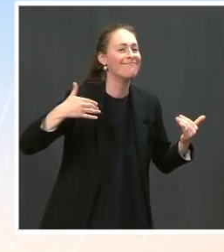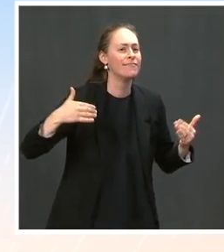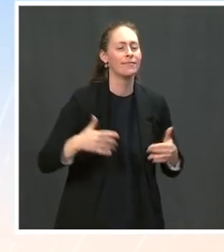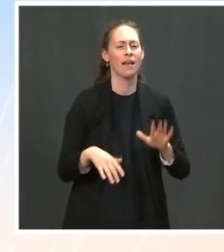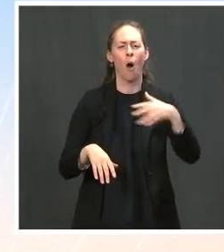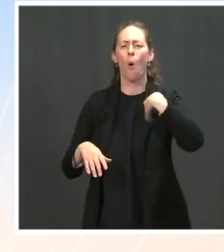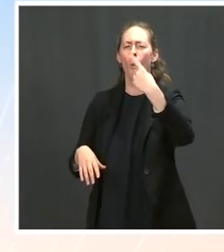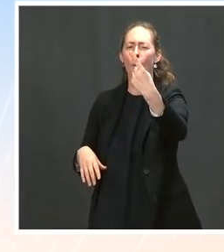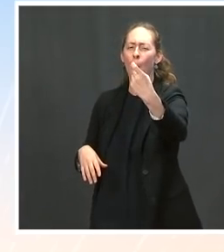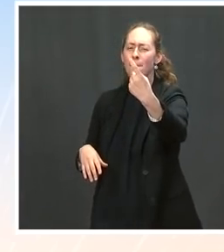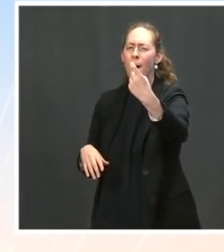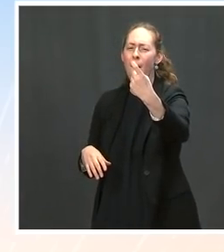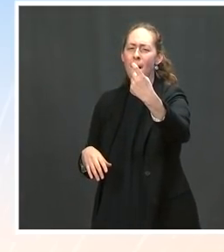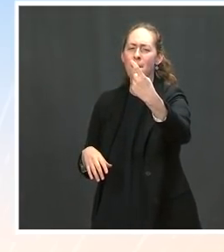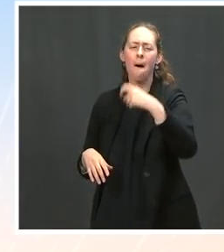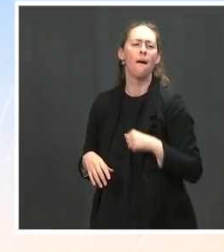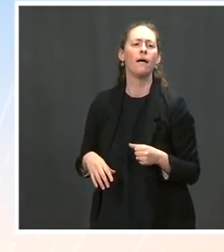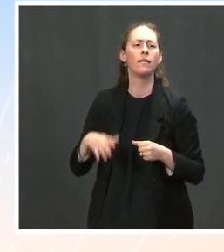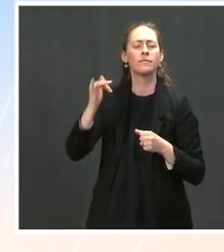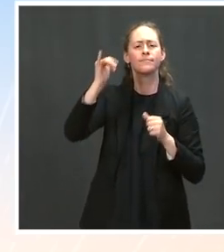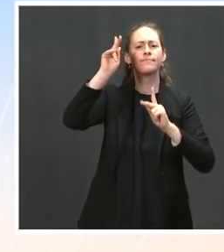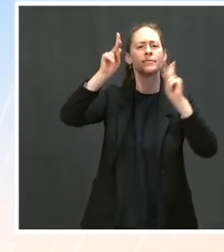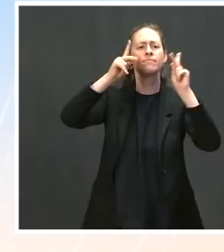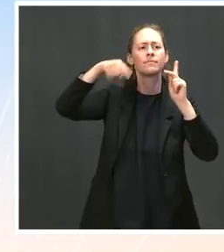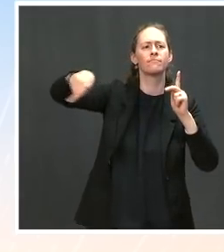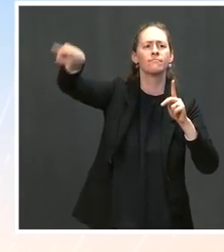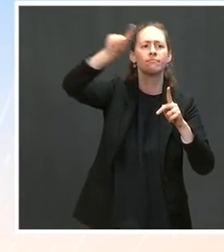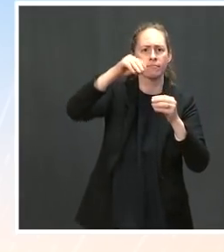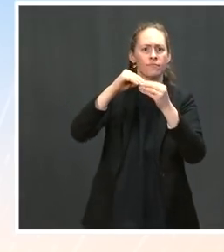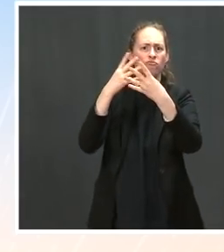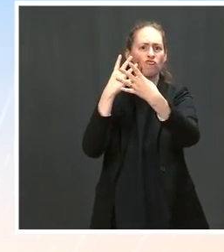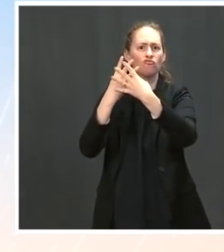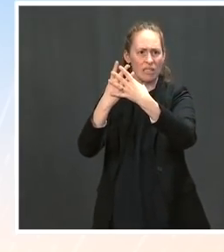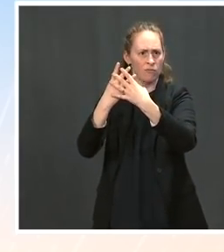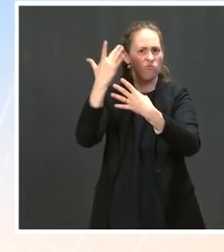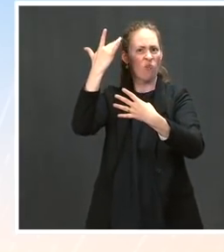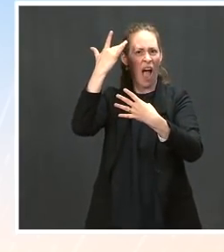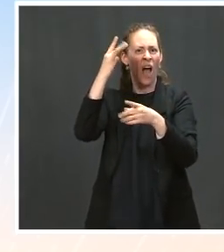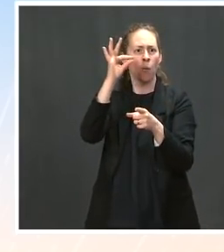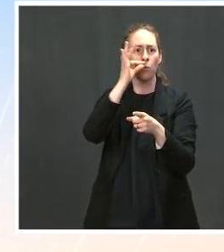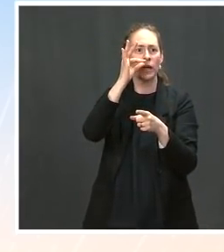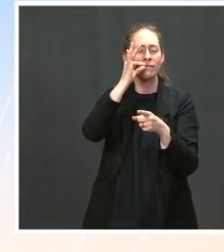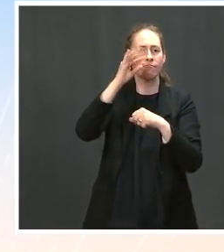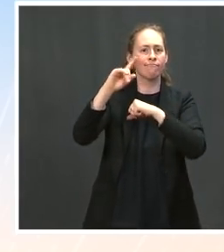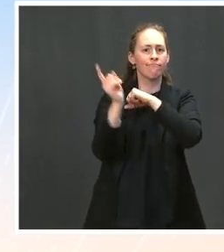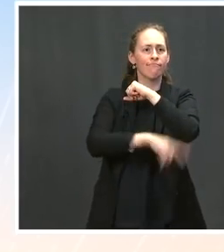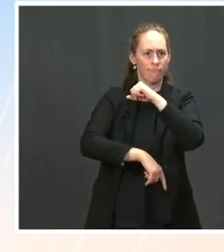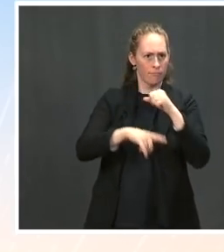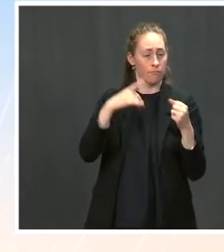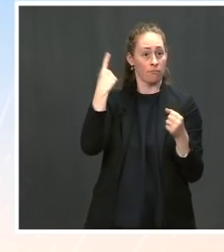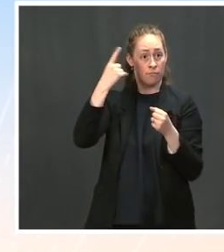Some people in prison on marijuana charges are asking President Biden to keep his campaign promise and release them.